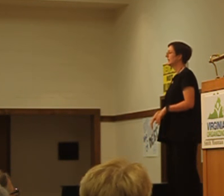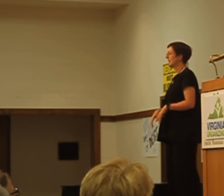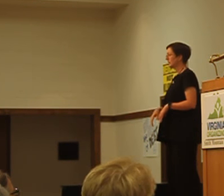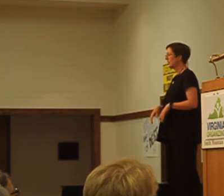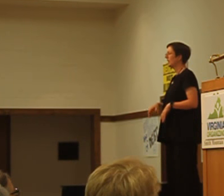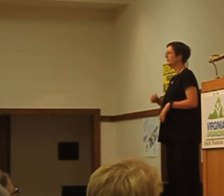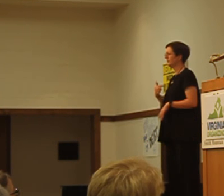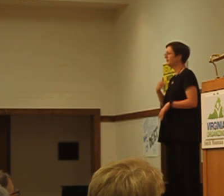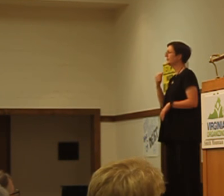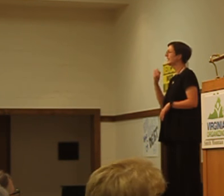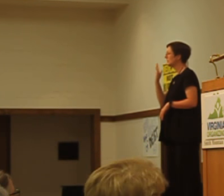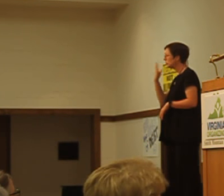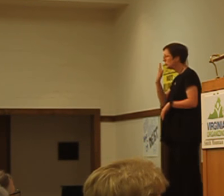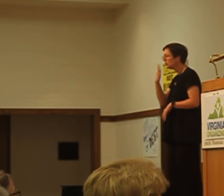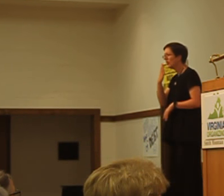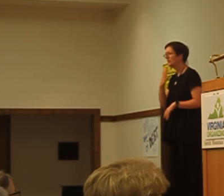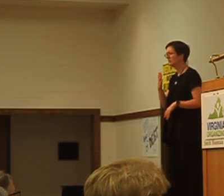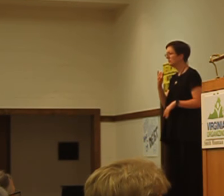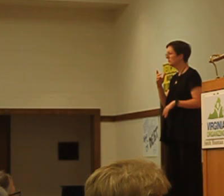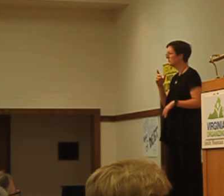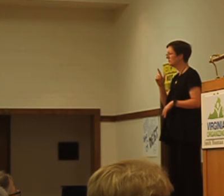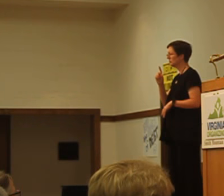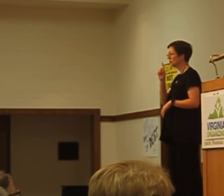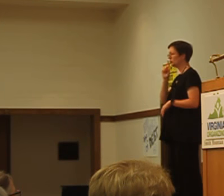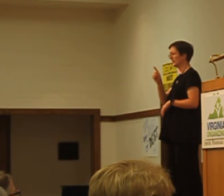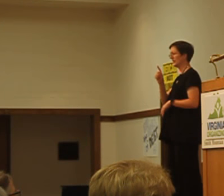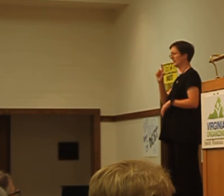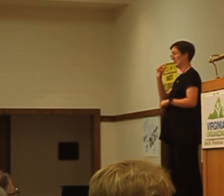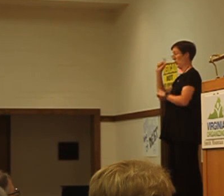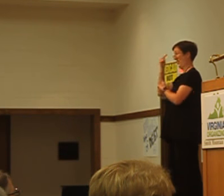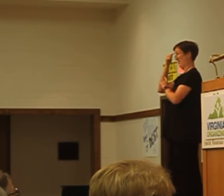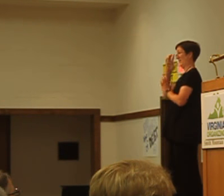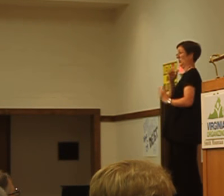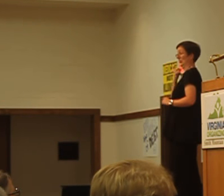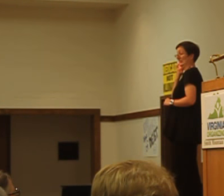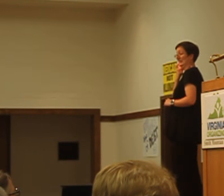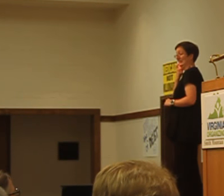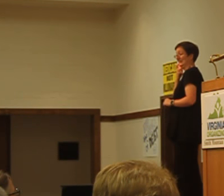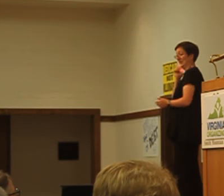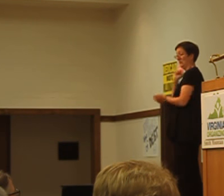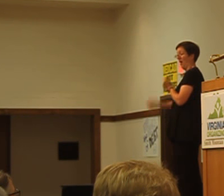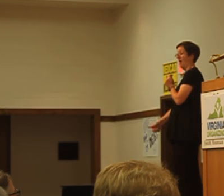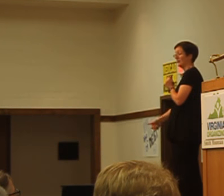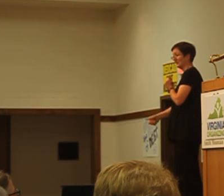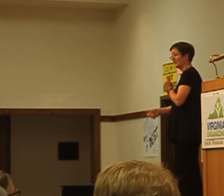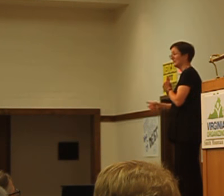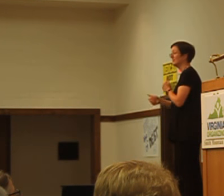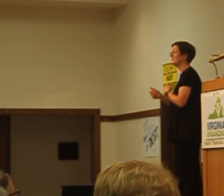I appreciate really what the governor has done to make it much easier for a person